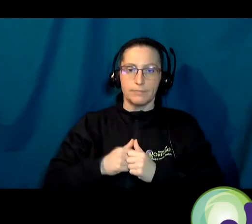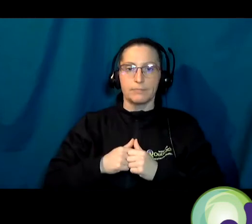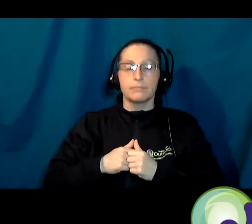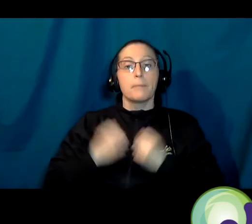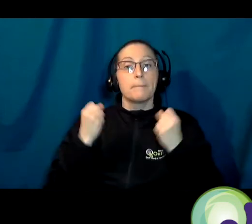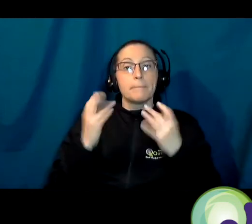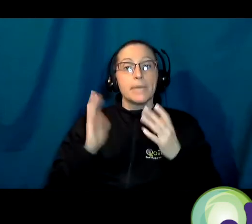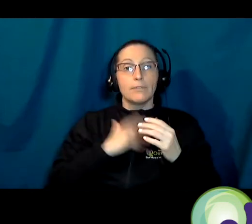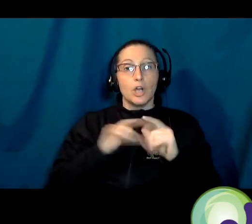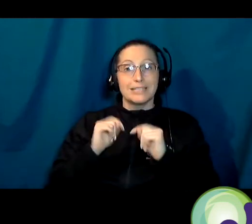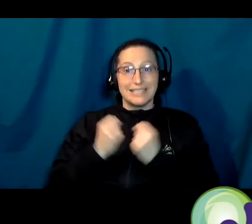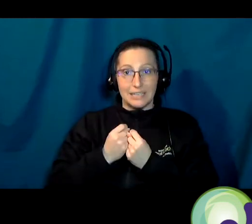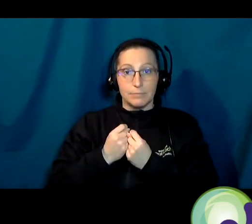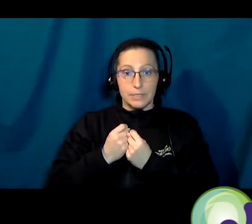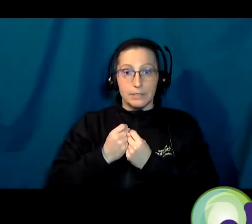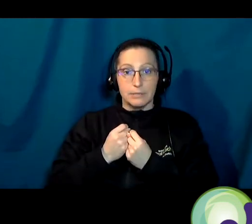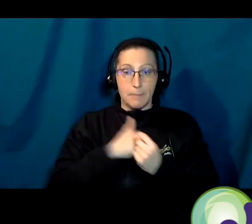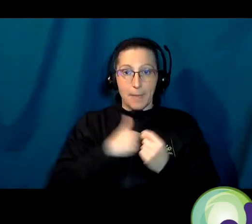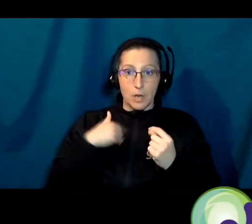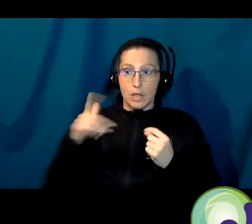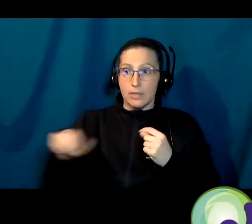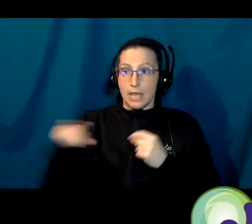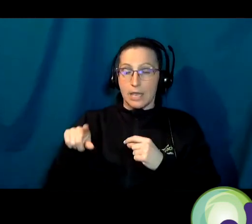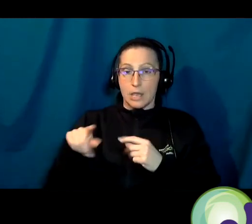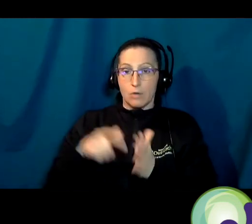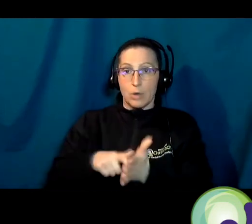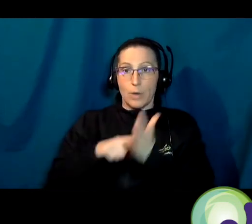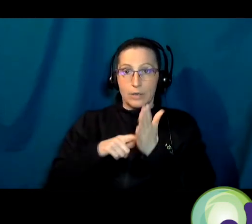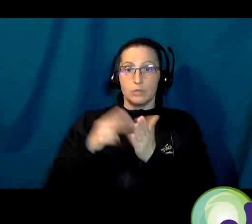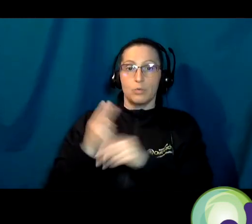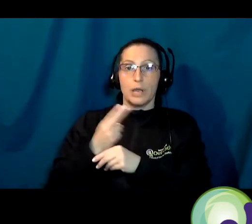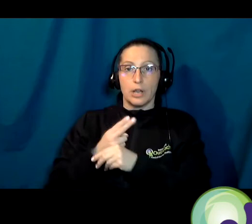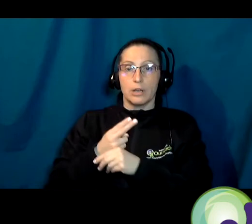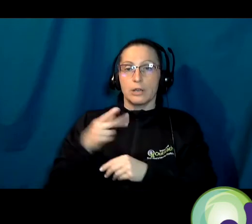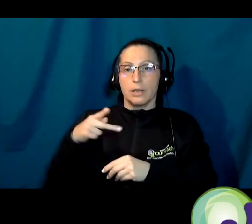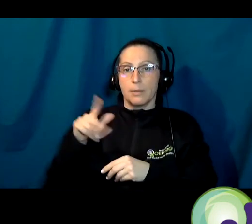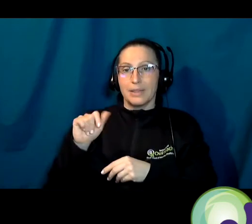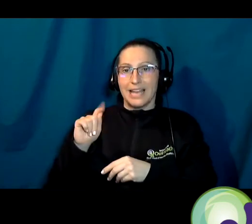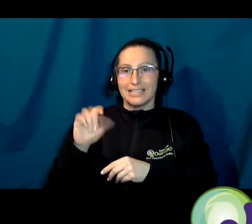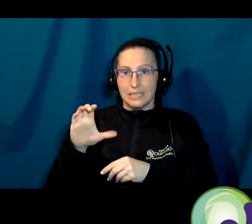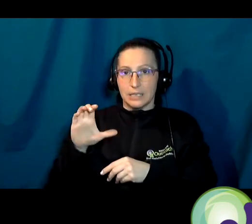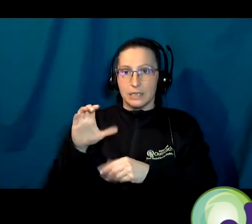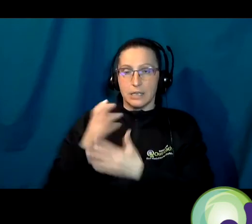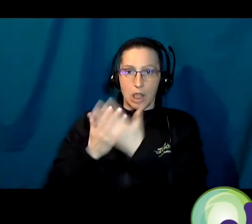members on the jobs they pick are required to wear plastic gloves, non latex, we provide all of those.